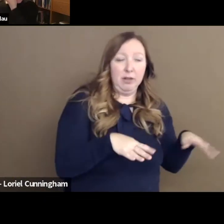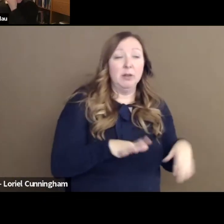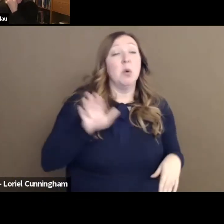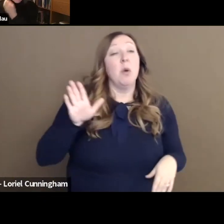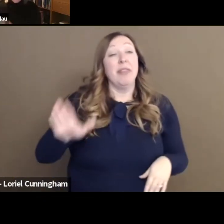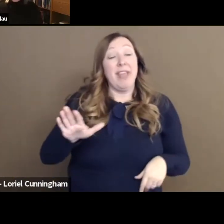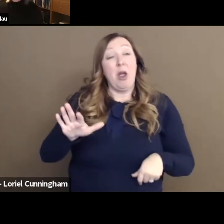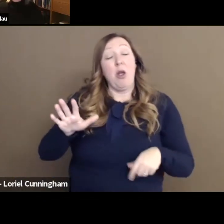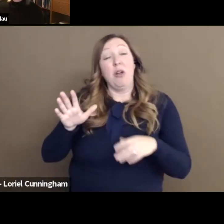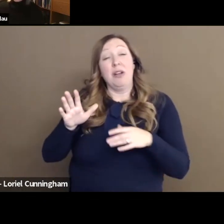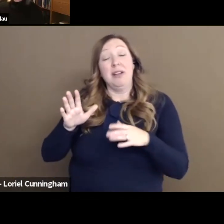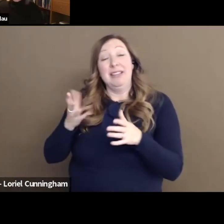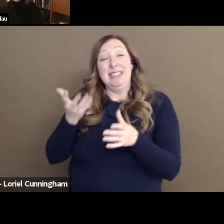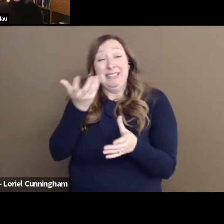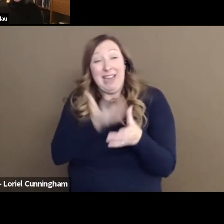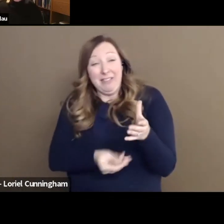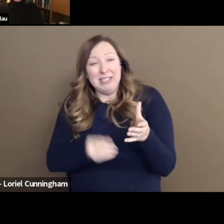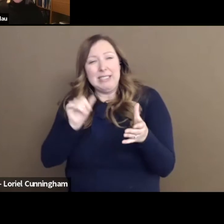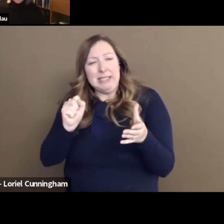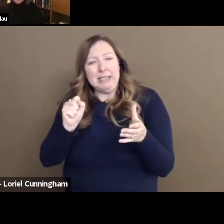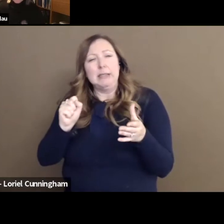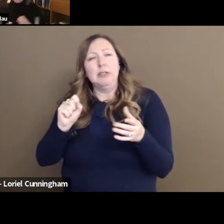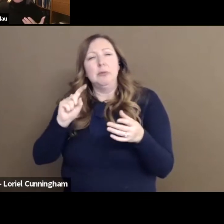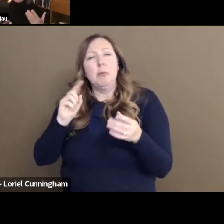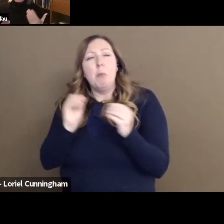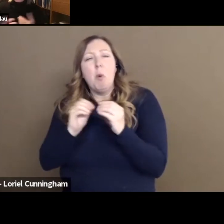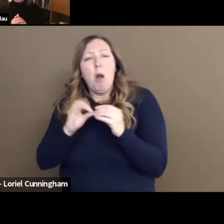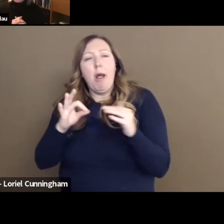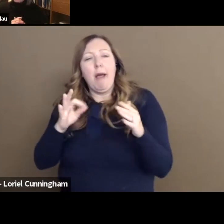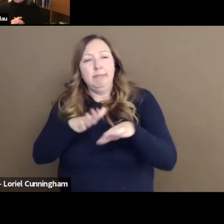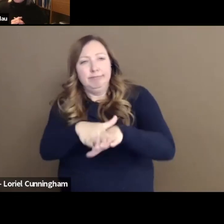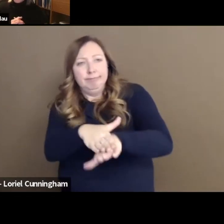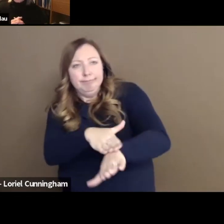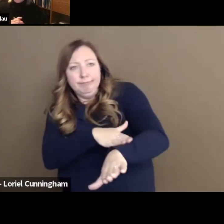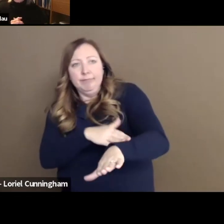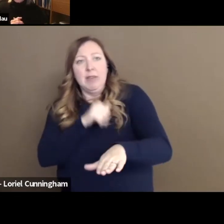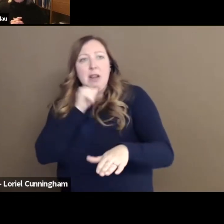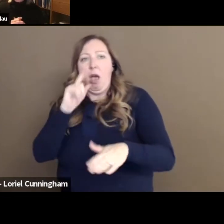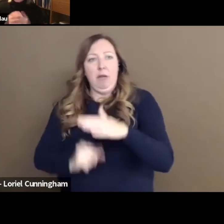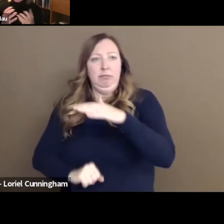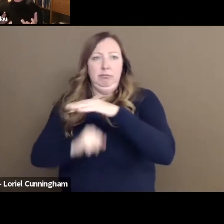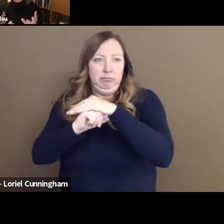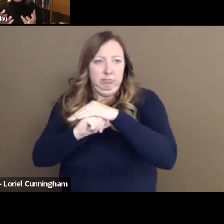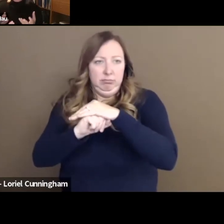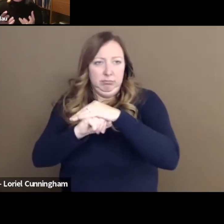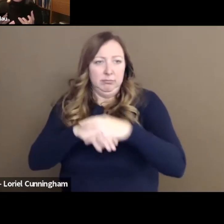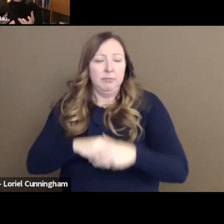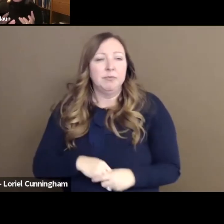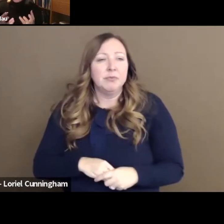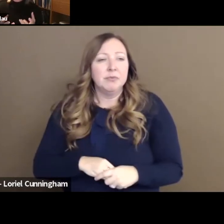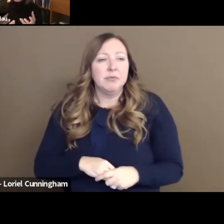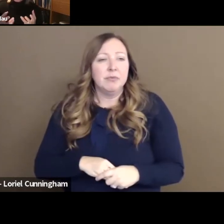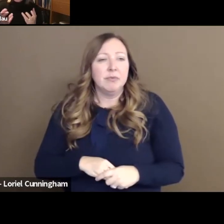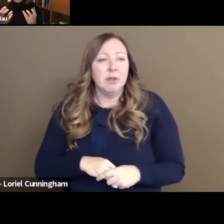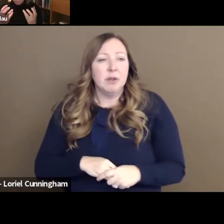and that emphasis is on the idea that that emphasizes the idea that there may be